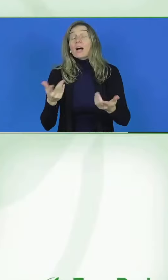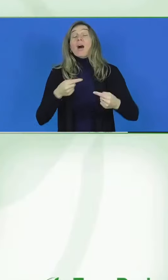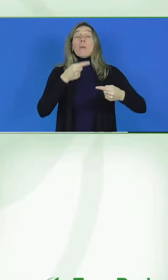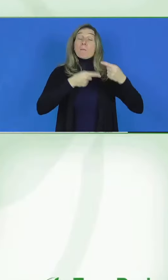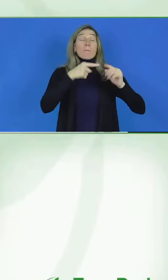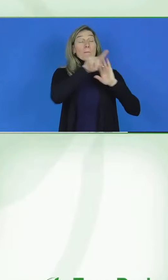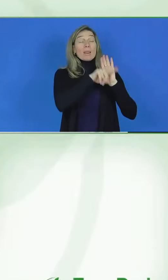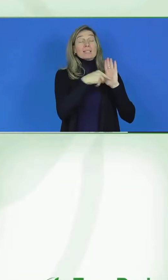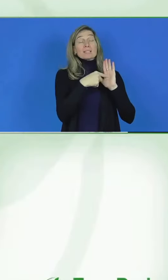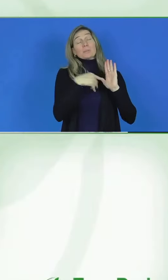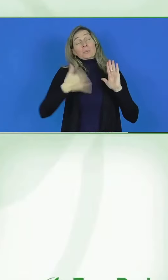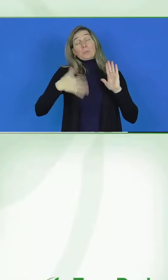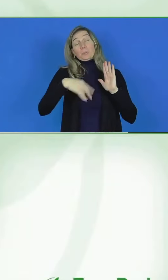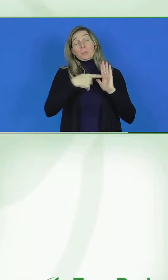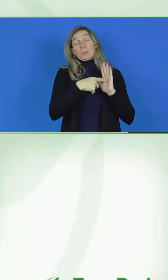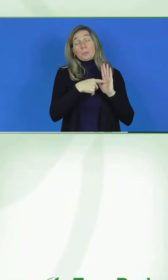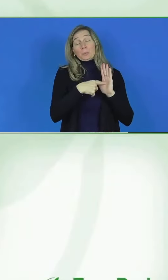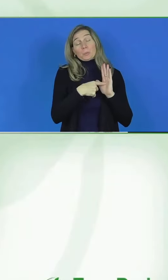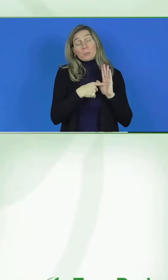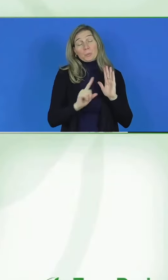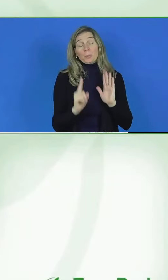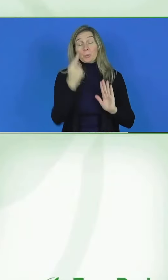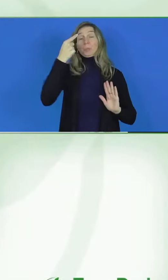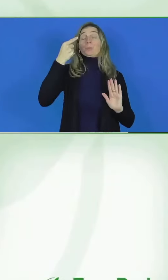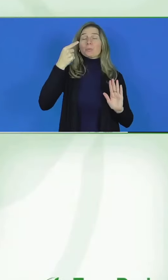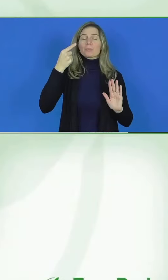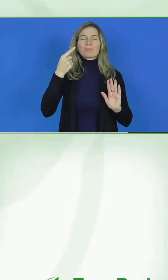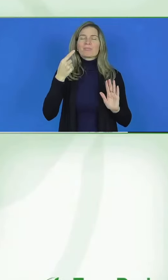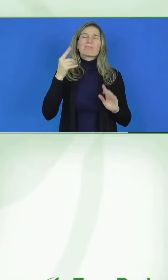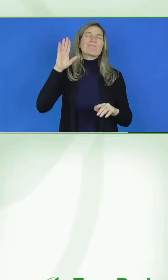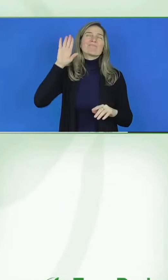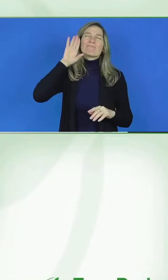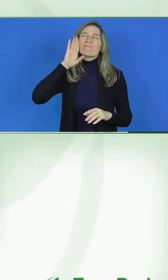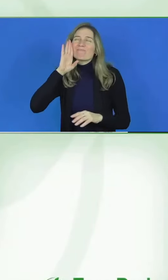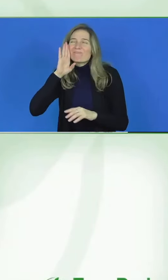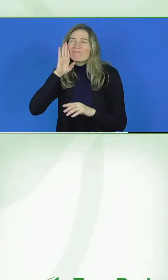If only it was easier to spend it, manage it, access it, use it.